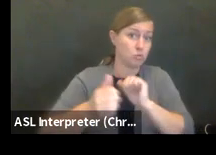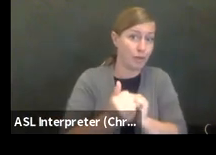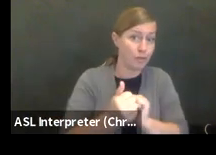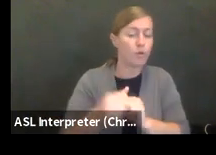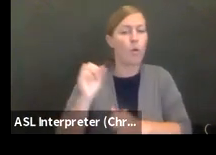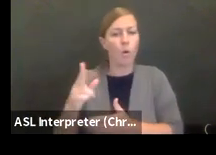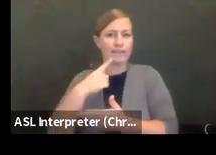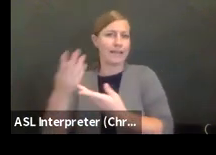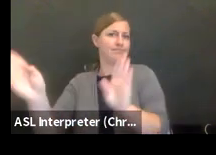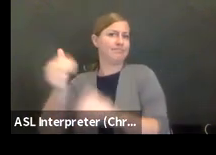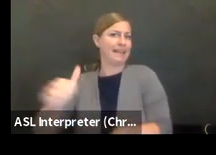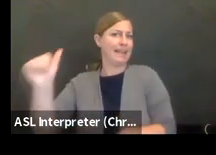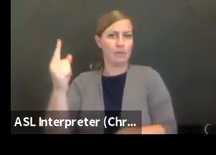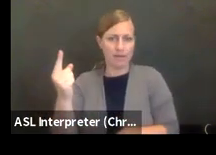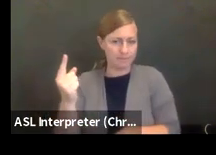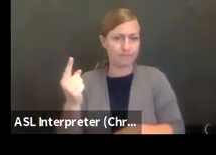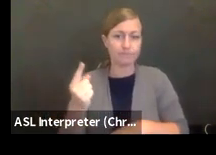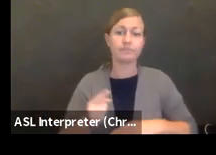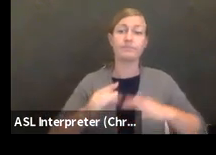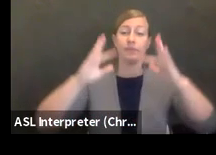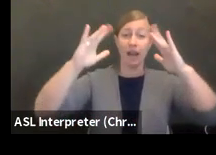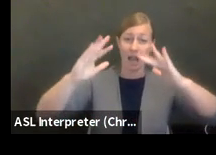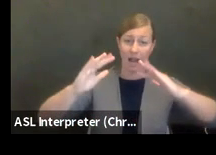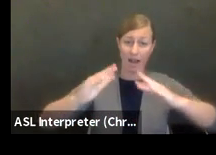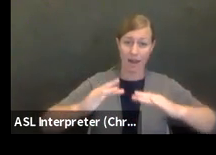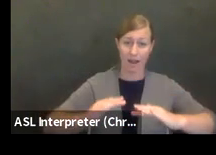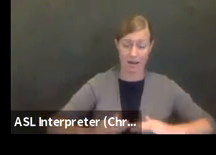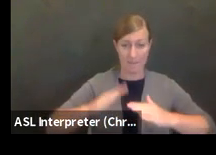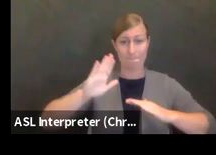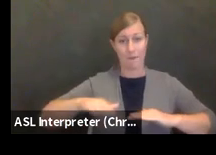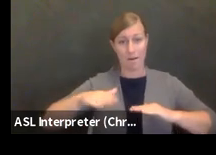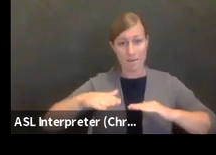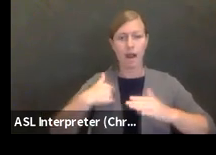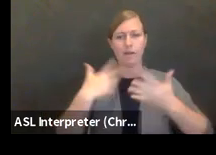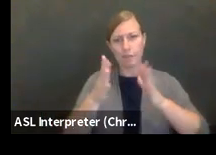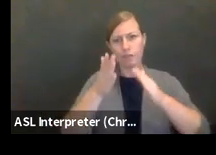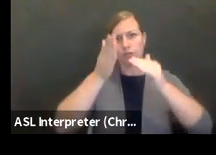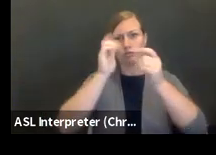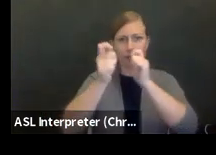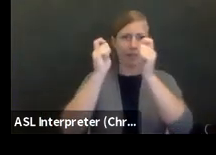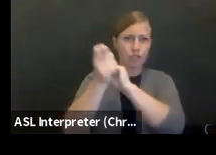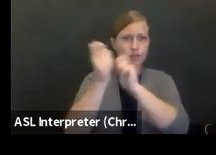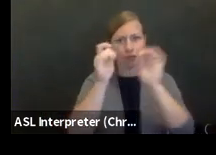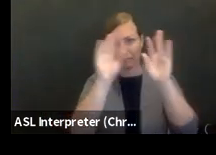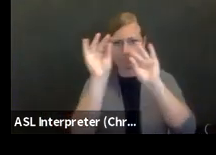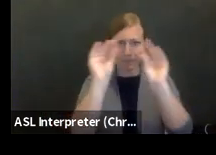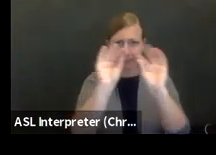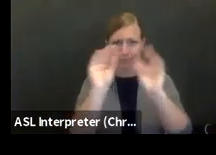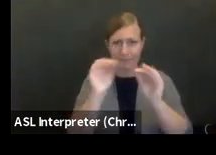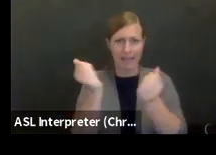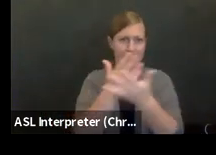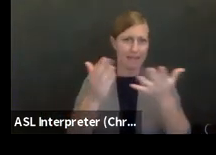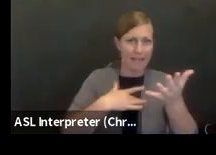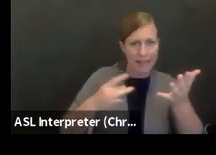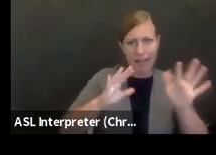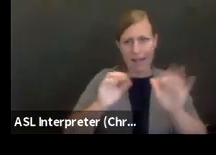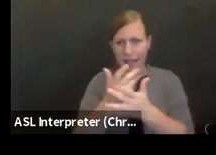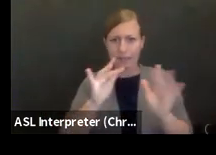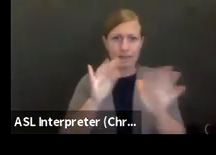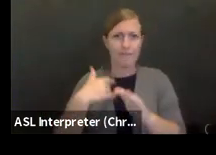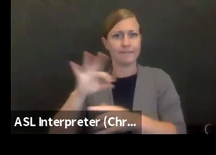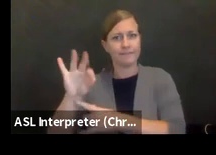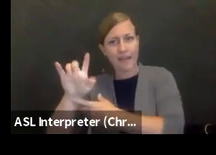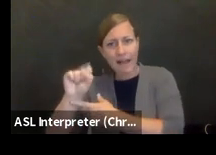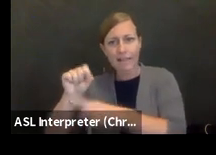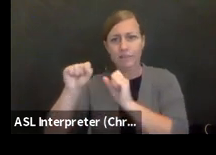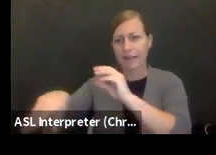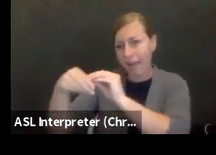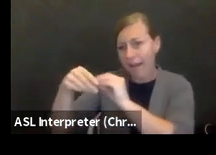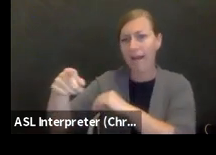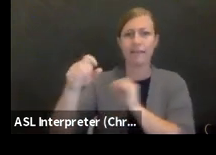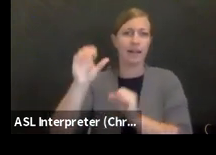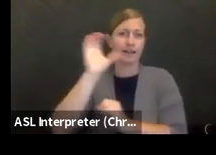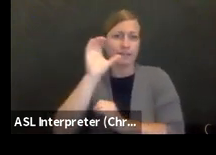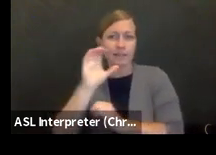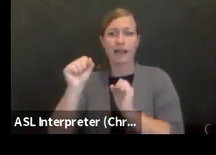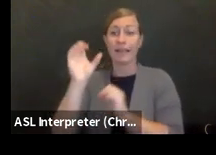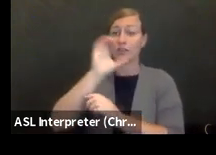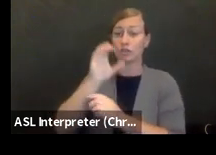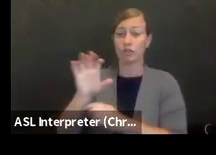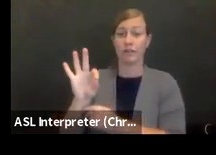ESD 112-- Kristina Wambold: When I go down to the bottom. After I'm done. All done working on changing things look I have files that I can move over here I images I can search flicker flicker is going to be